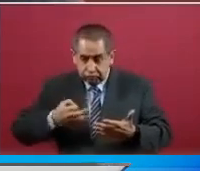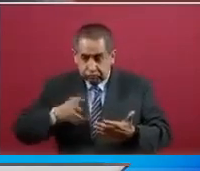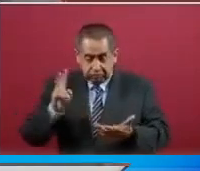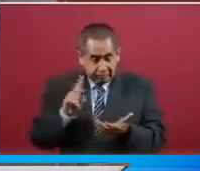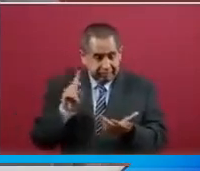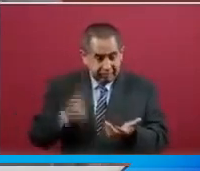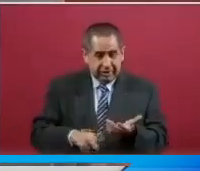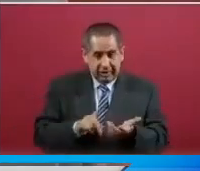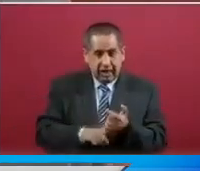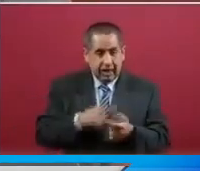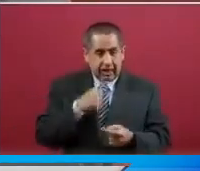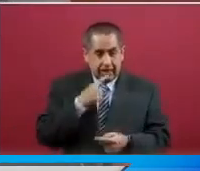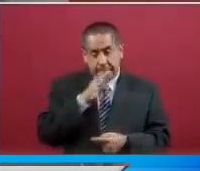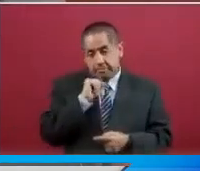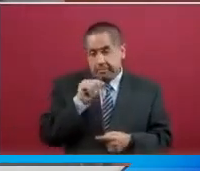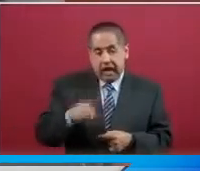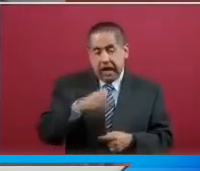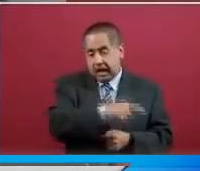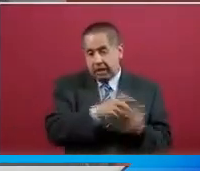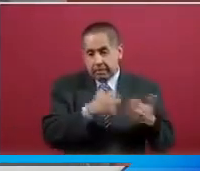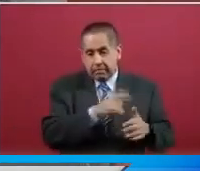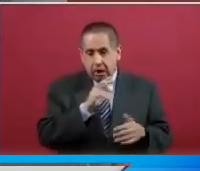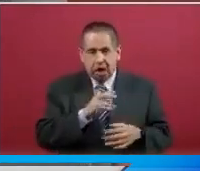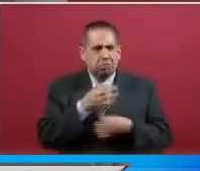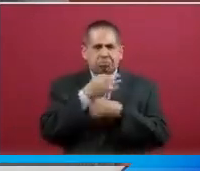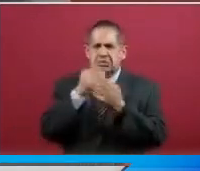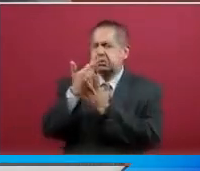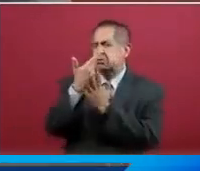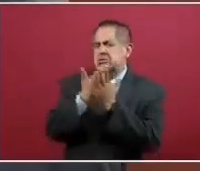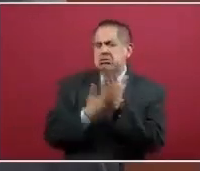invites people to denounce any act of corruption to fight and eradicate it